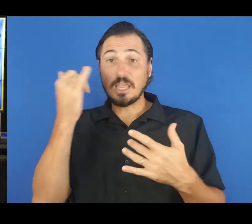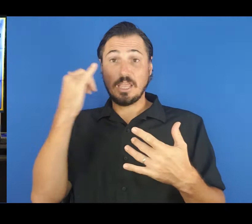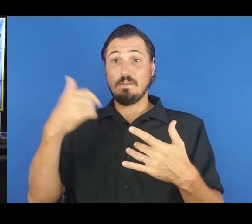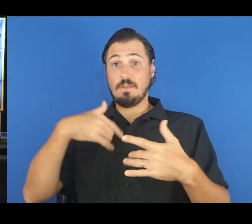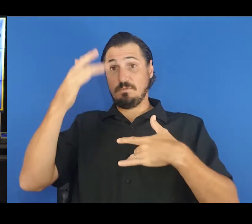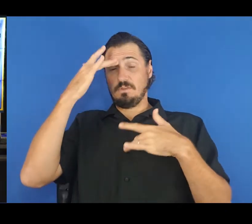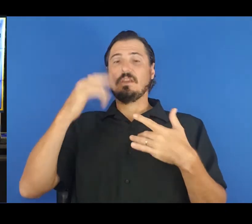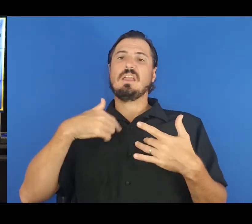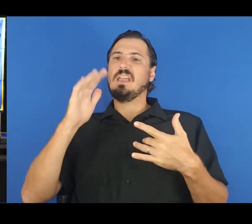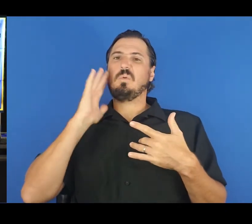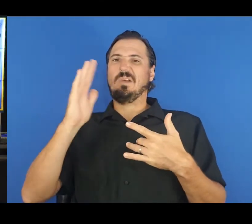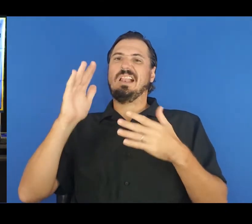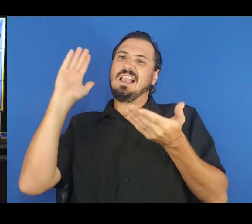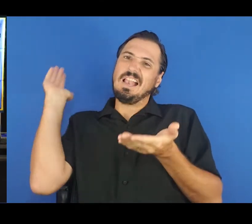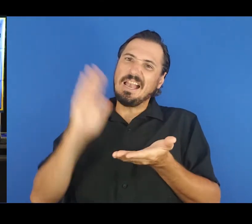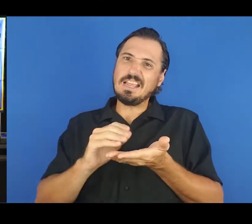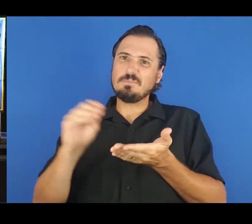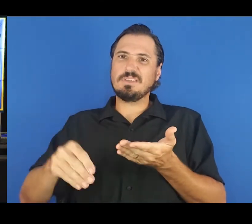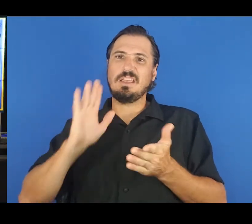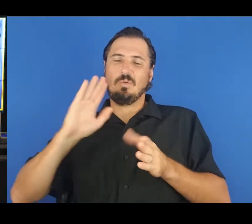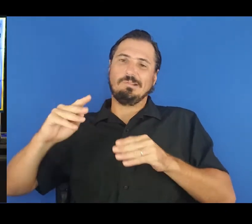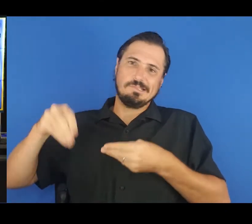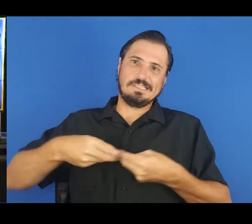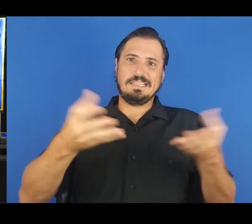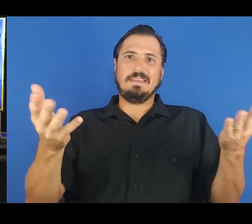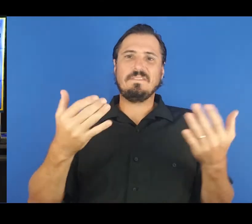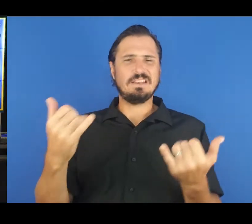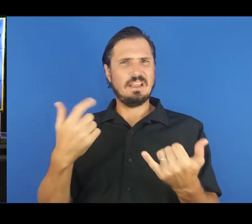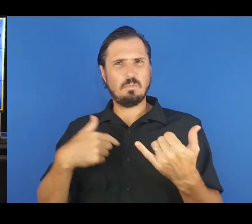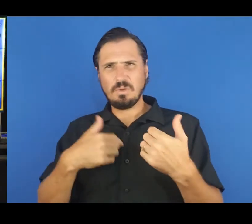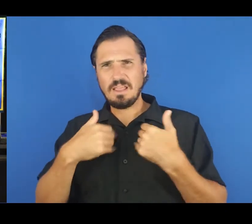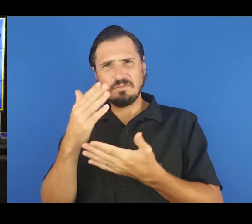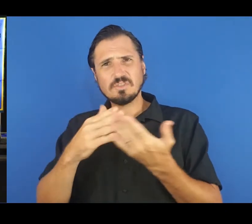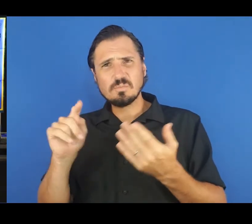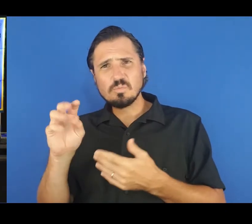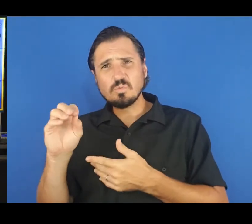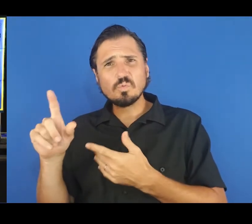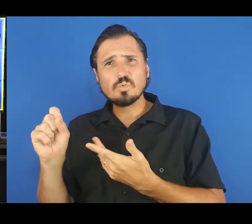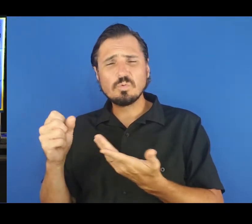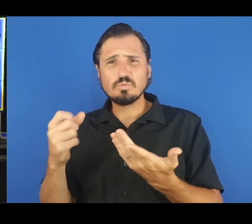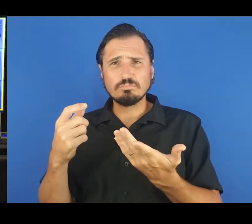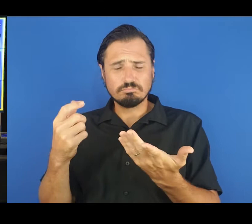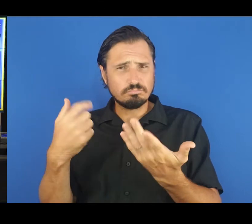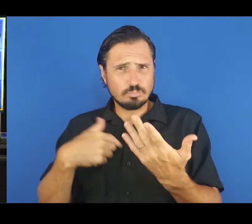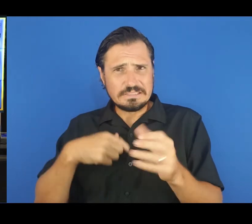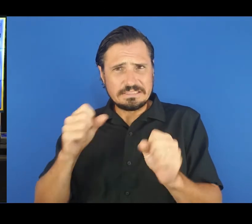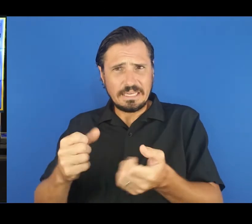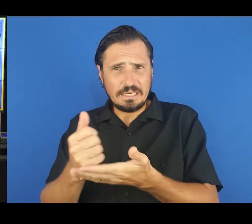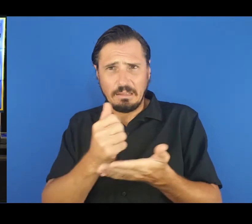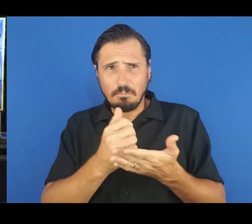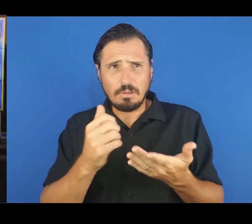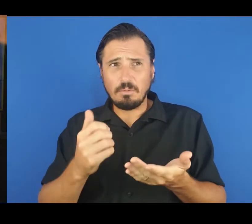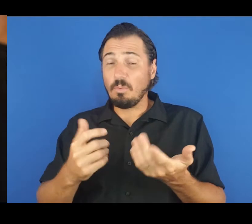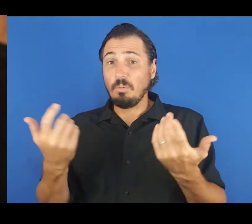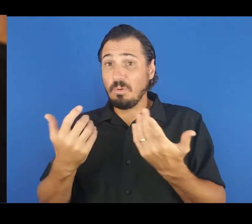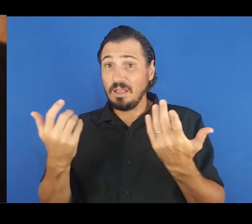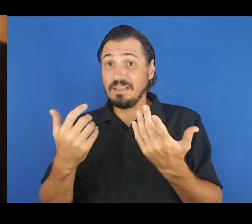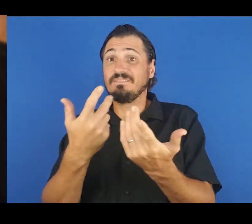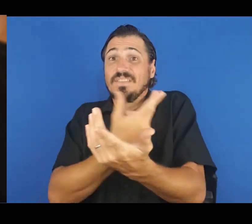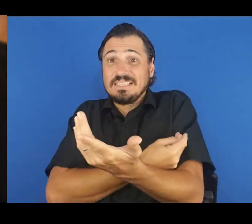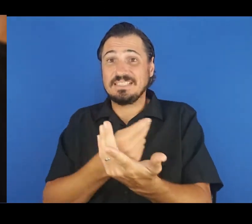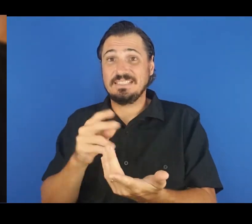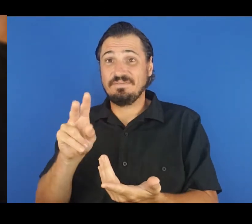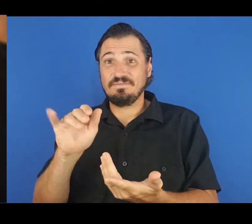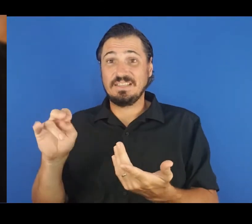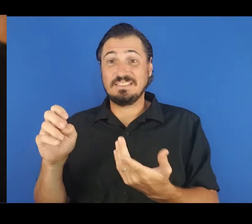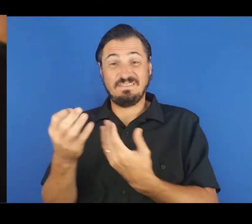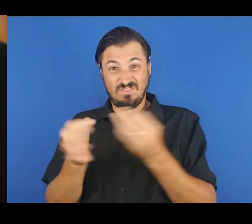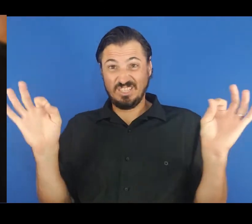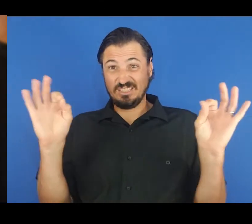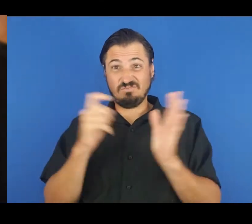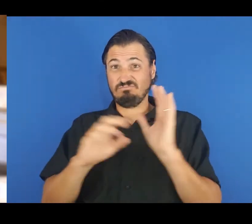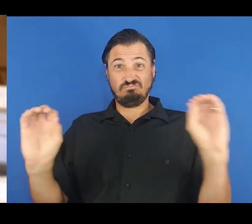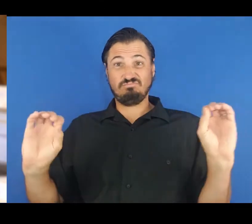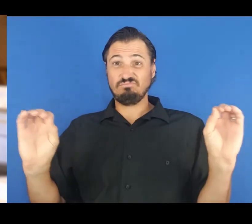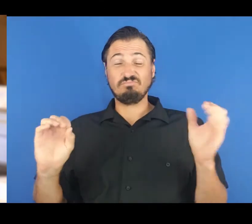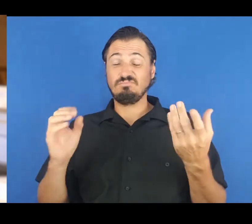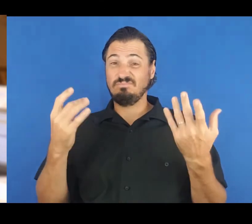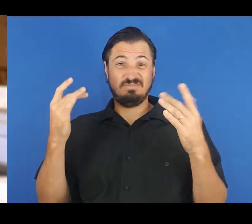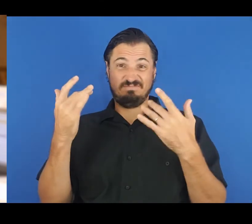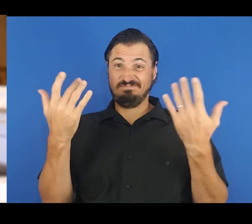We now have tools to reduce the toll of this virus. The most effective tool is getting vaccinated. The vaccines are free and widely available to everyone 12 and older.